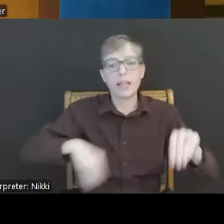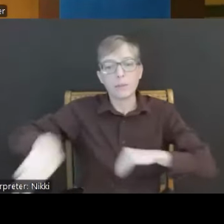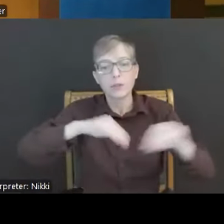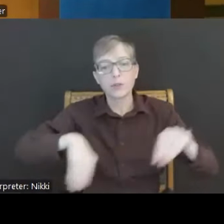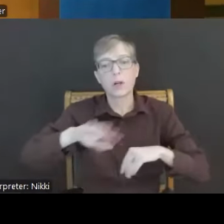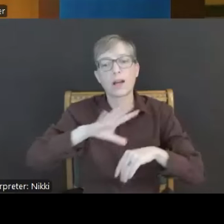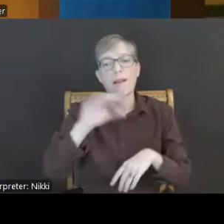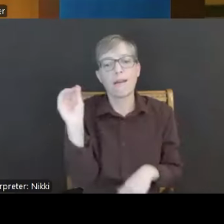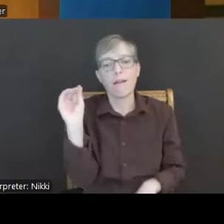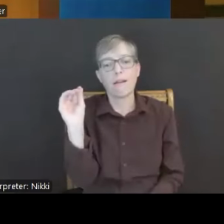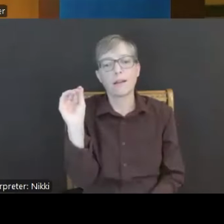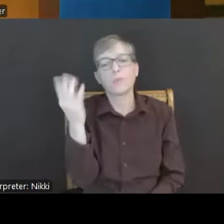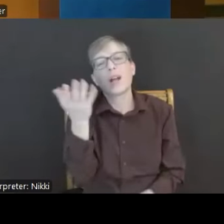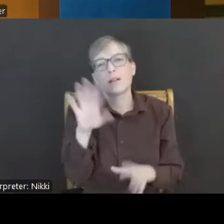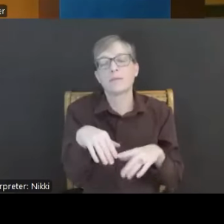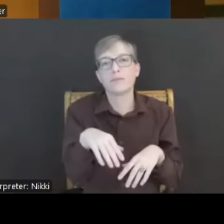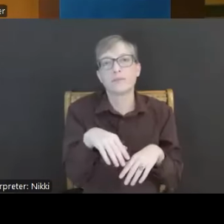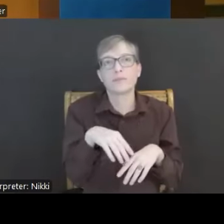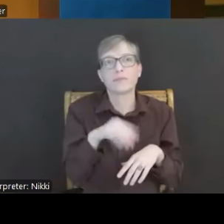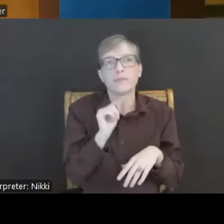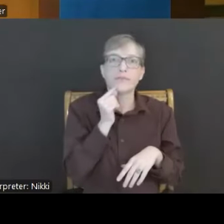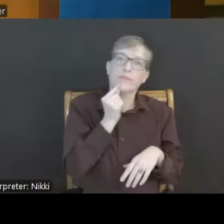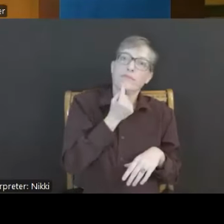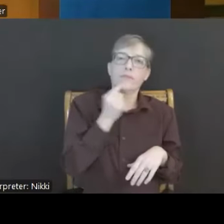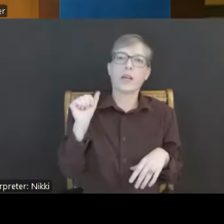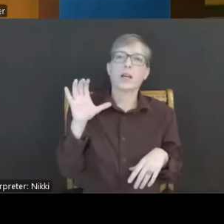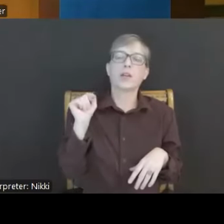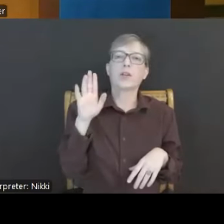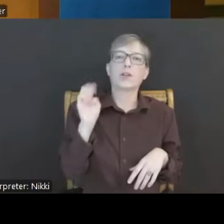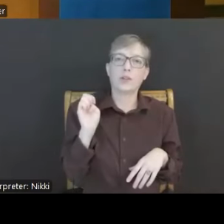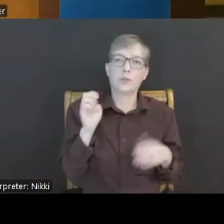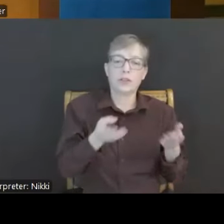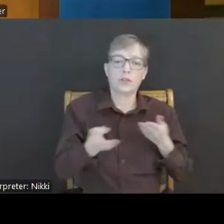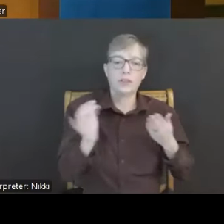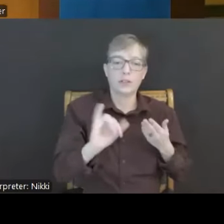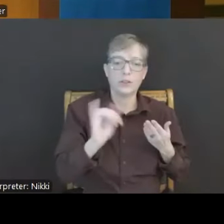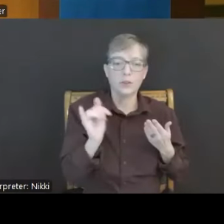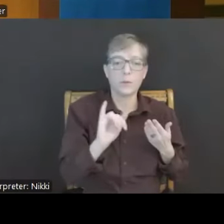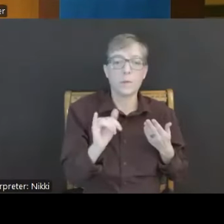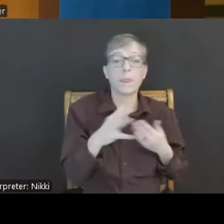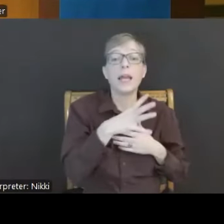as well uh Gerard also became the associate coordinator of the racial Justice initiatives